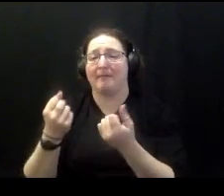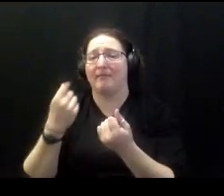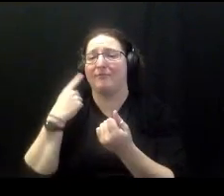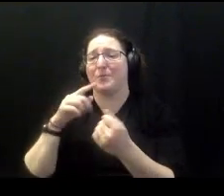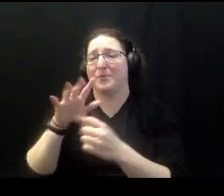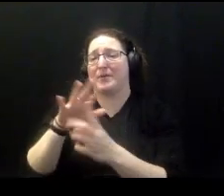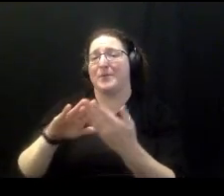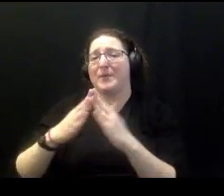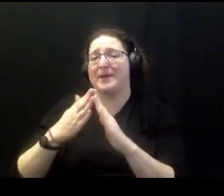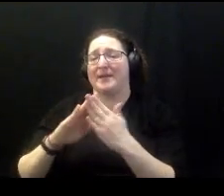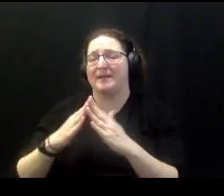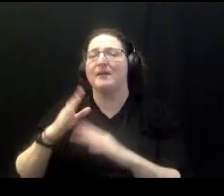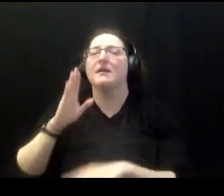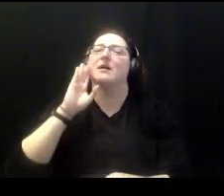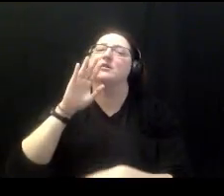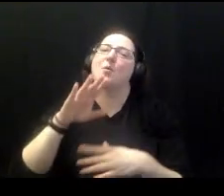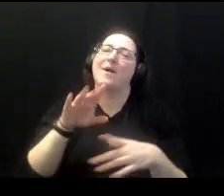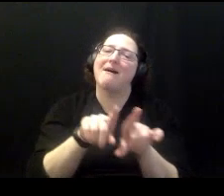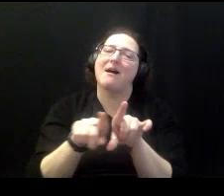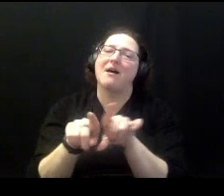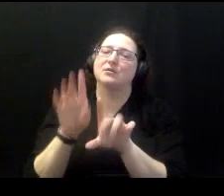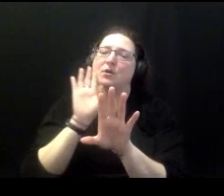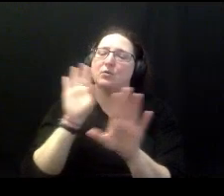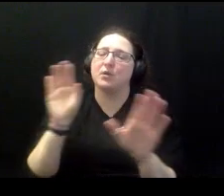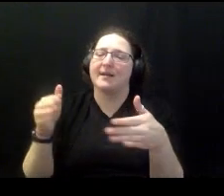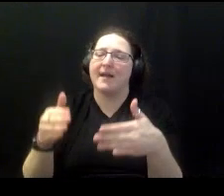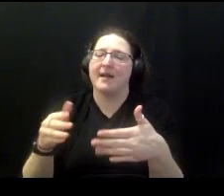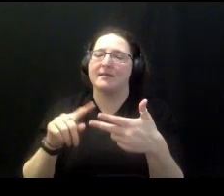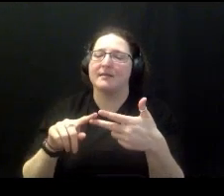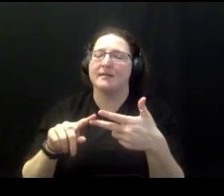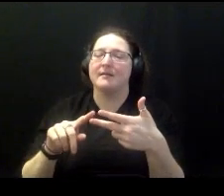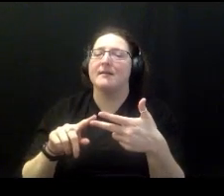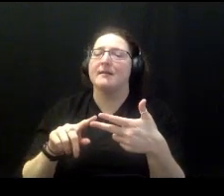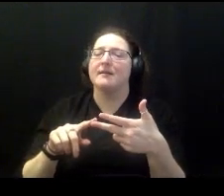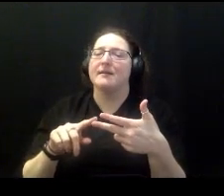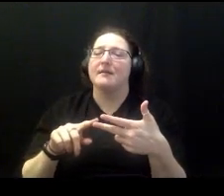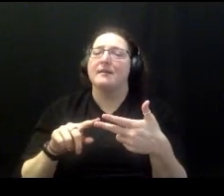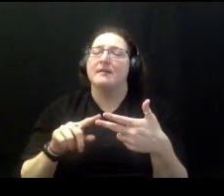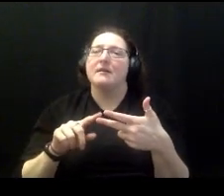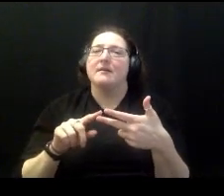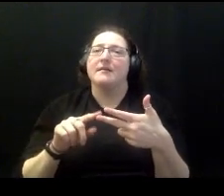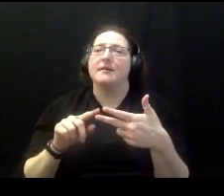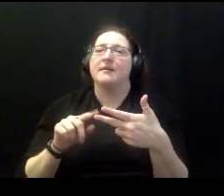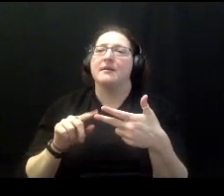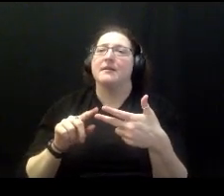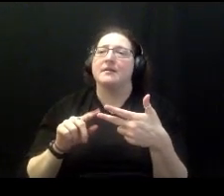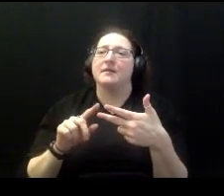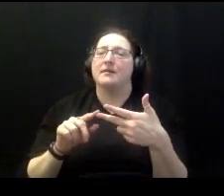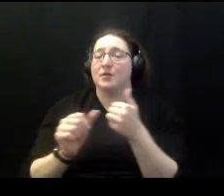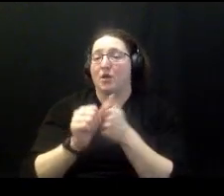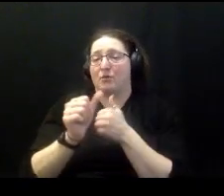also examine the potential of these threats and hazards to damage the environment